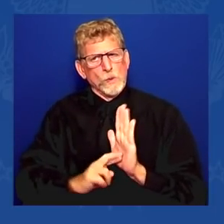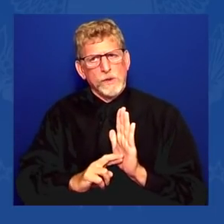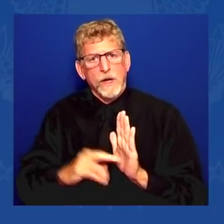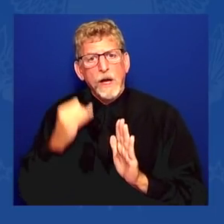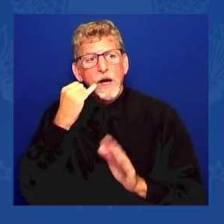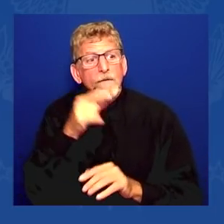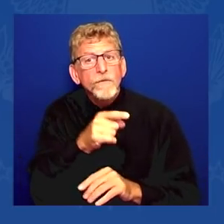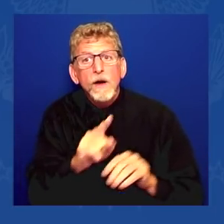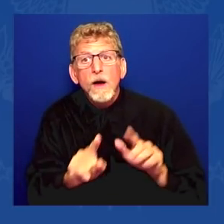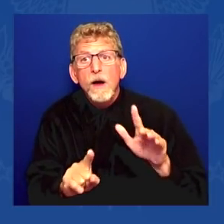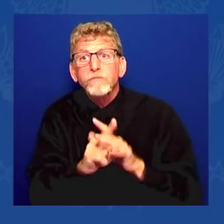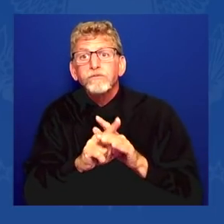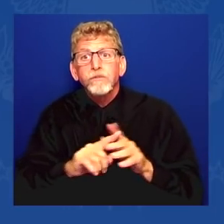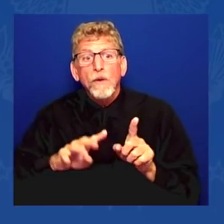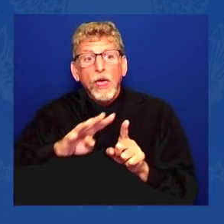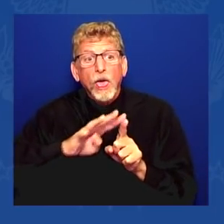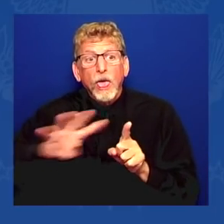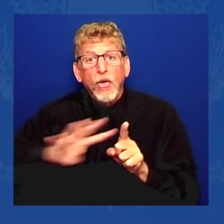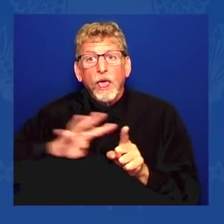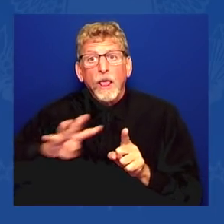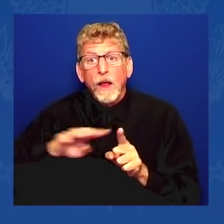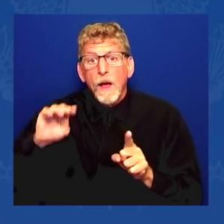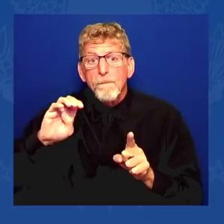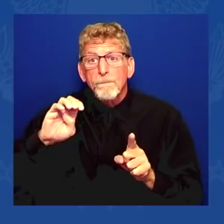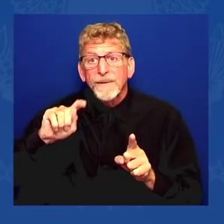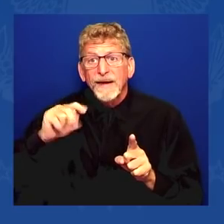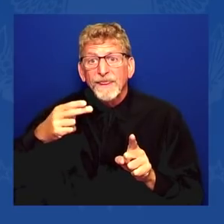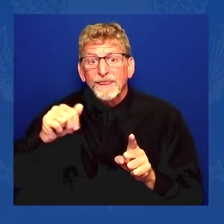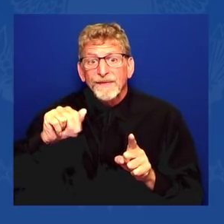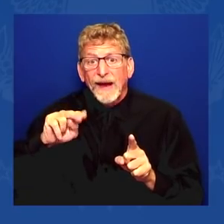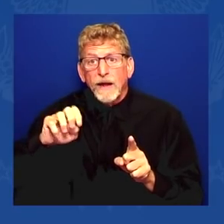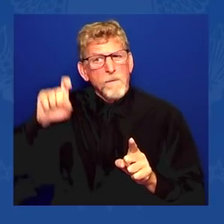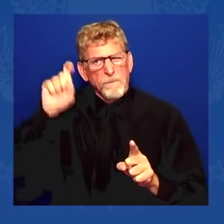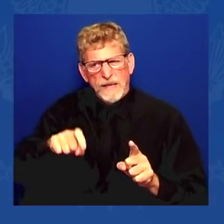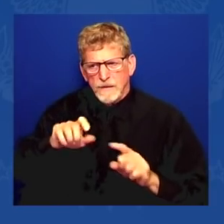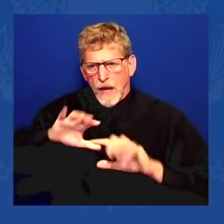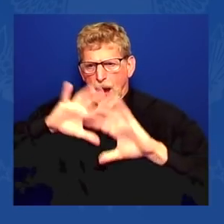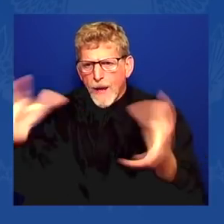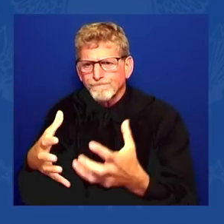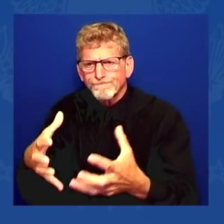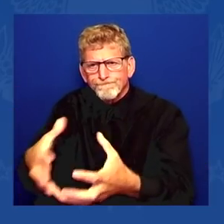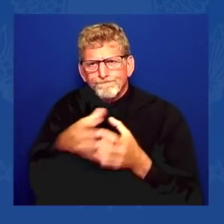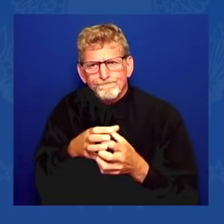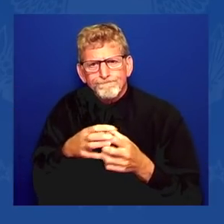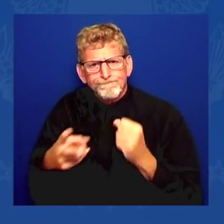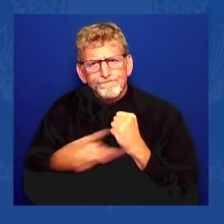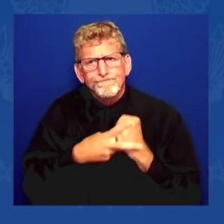Well, guess what? They didn't. And so, since then, we've learned that methane is even more dangerous to the climate